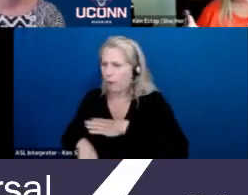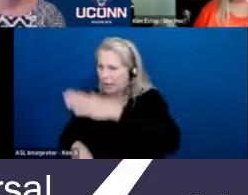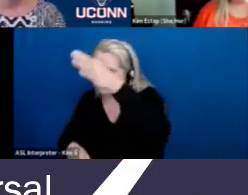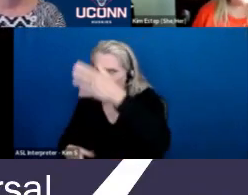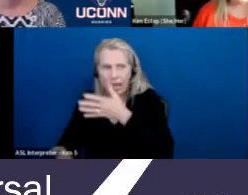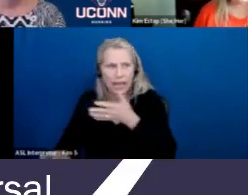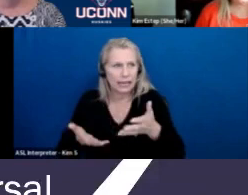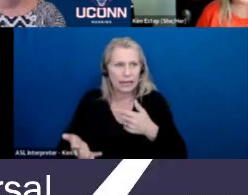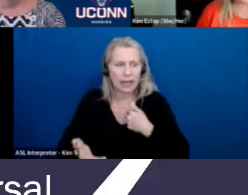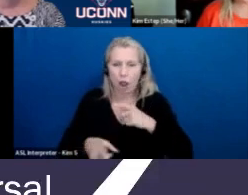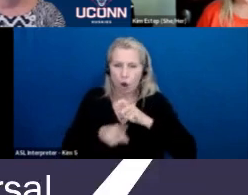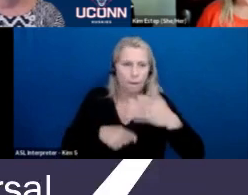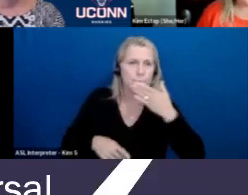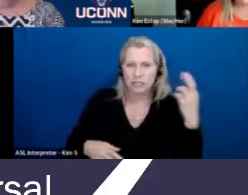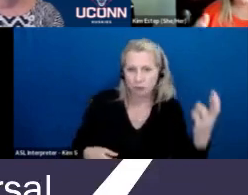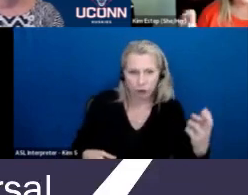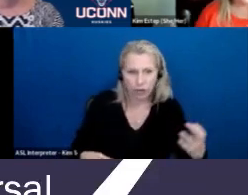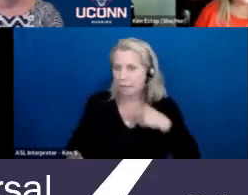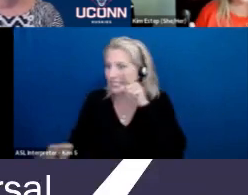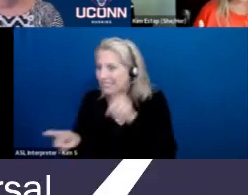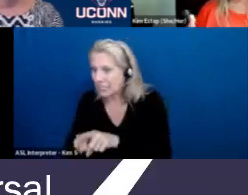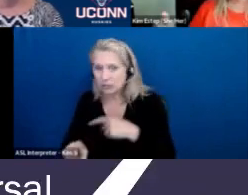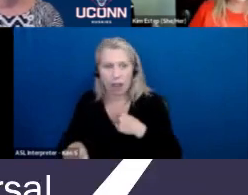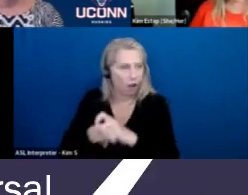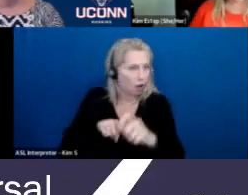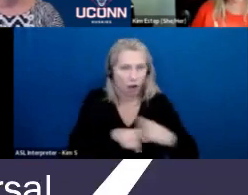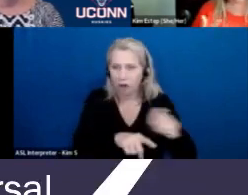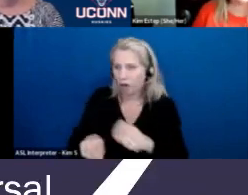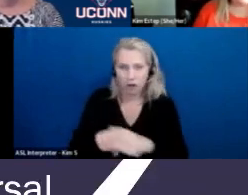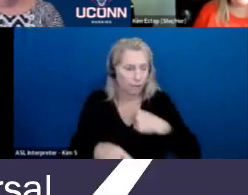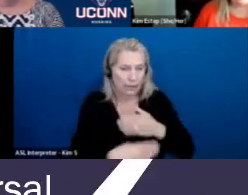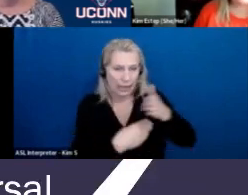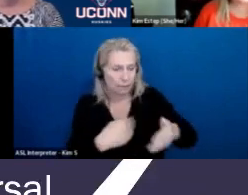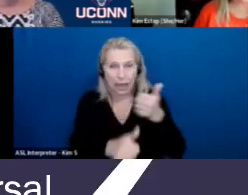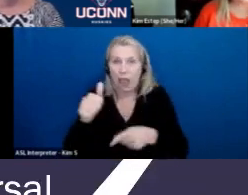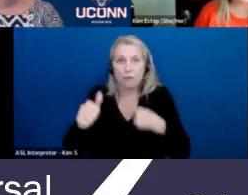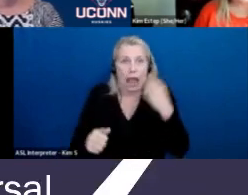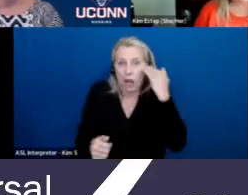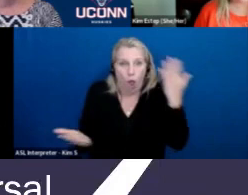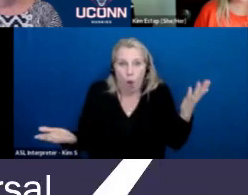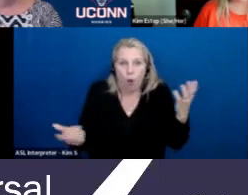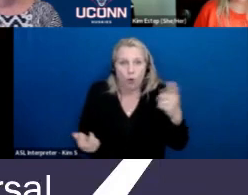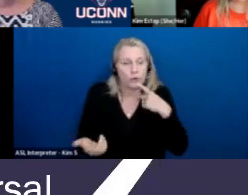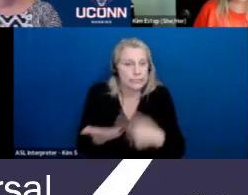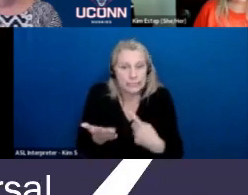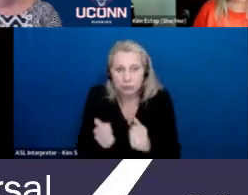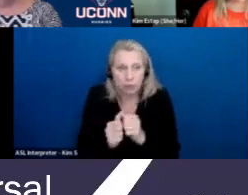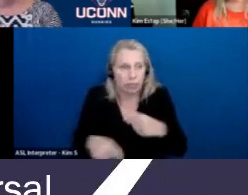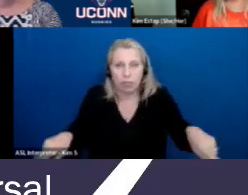call my best friend, I've called my sister, you know, my neighbor, everybody that I know to talk to you. And I'm telling